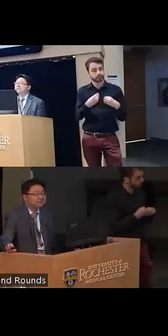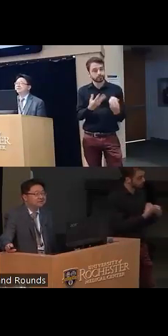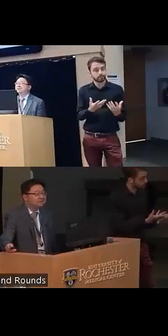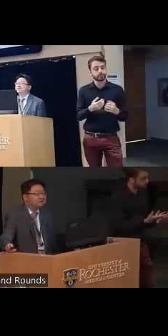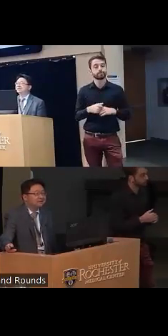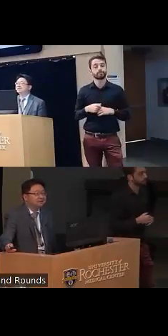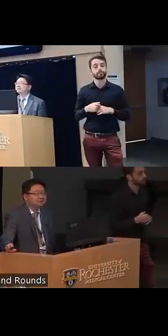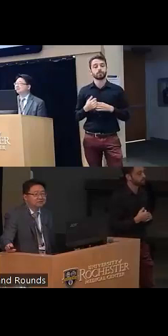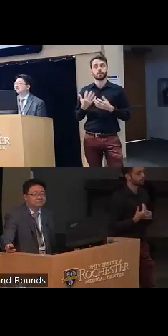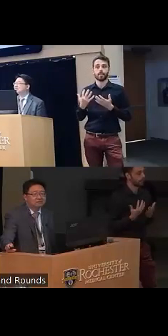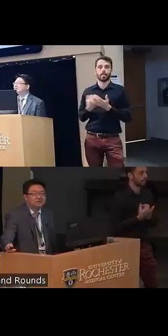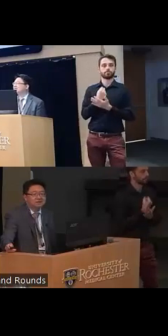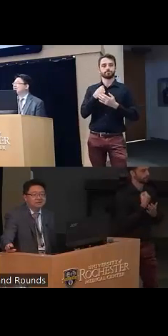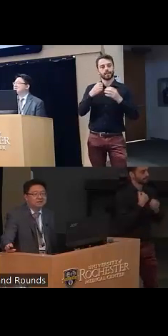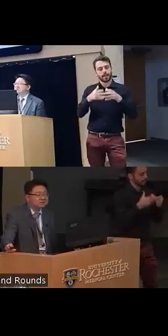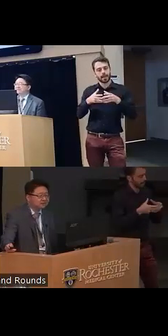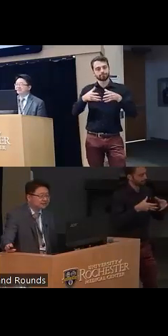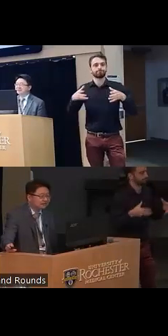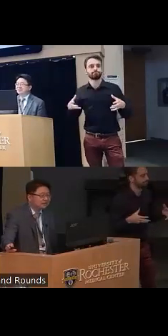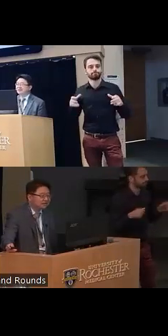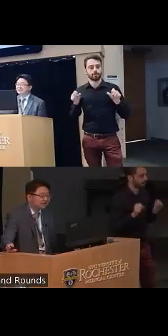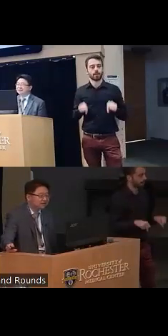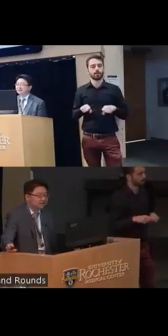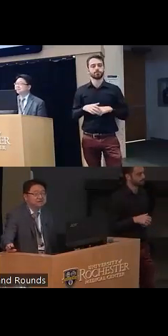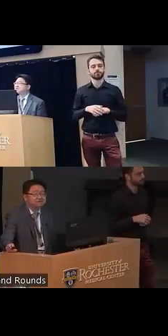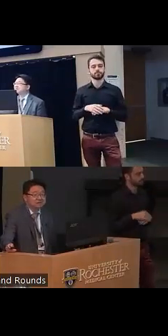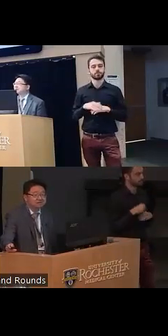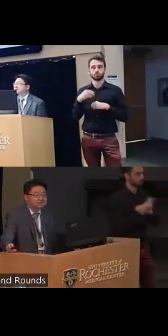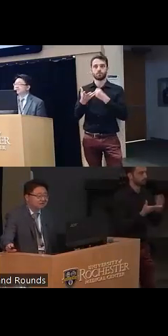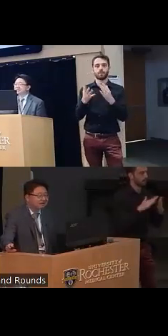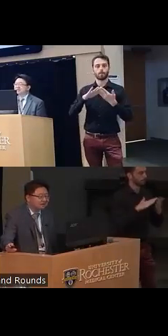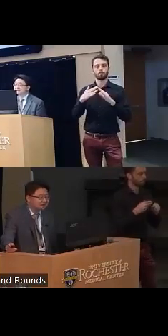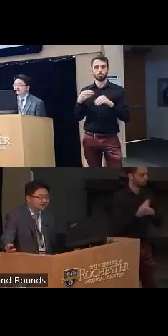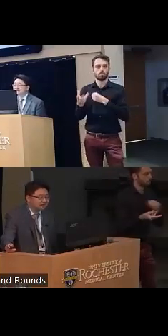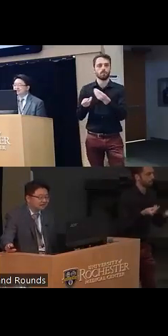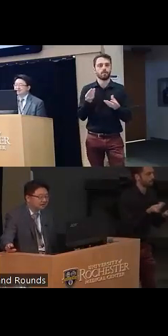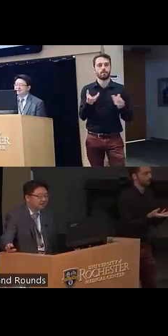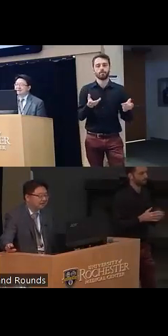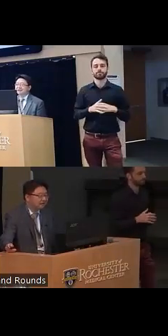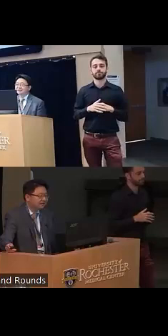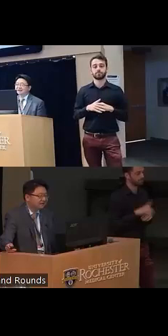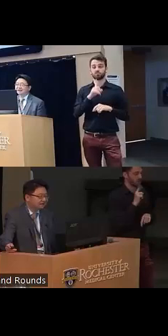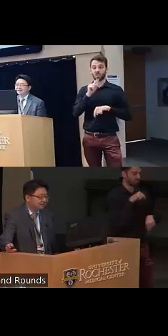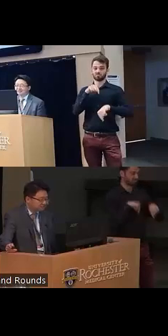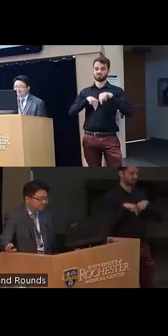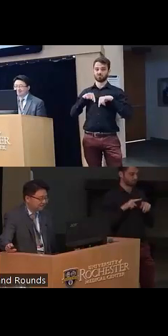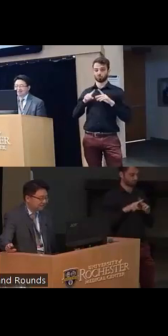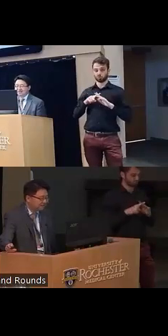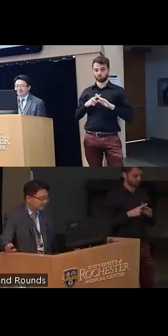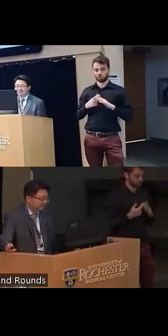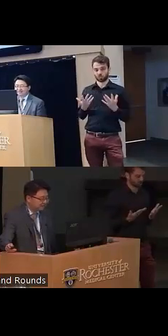services to the growing needs of our community and this is where we started and you know many of you